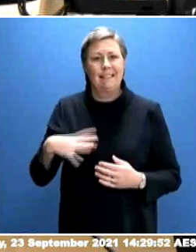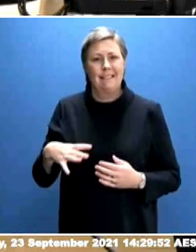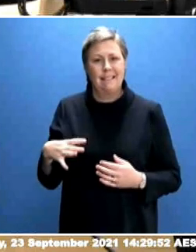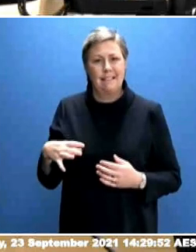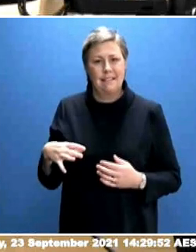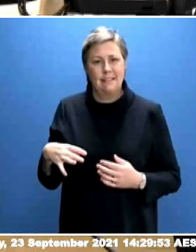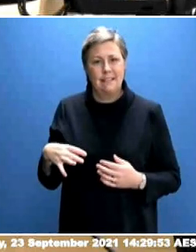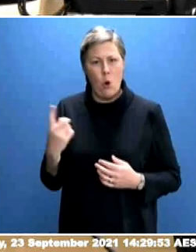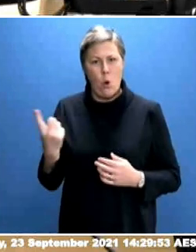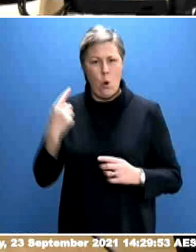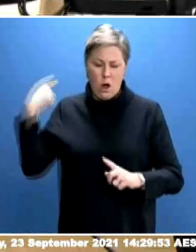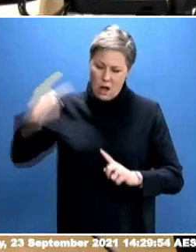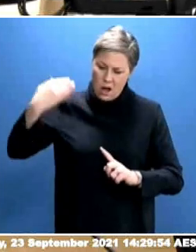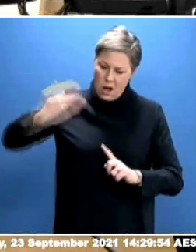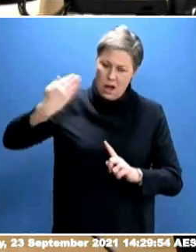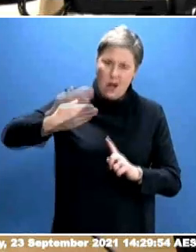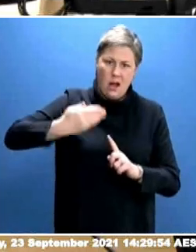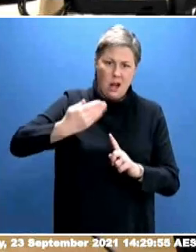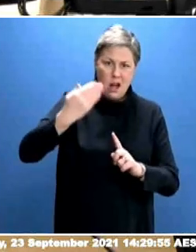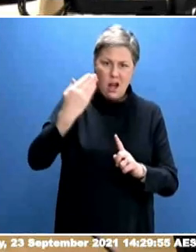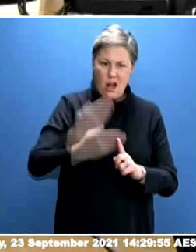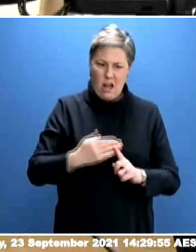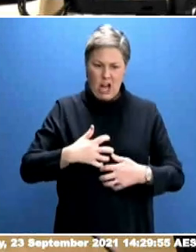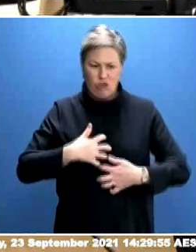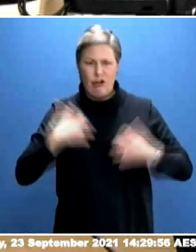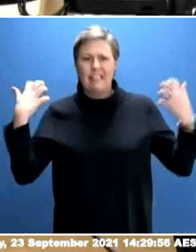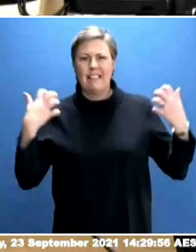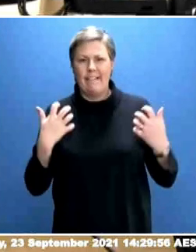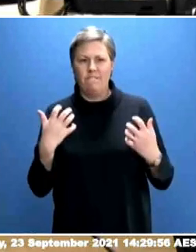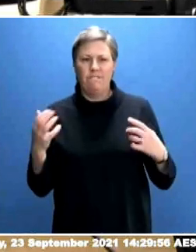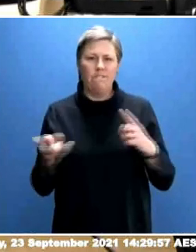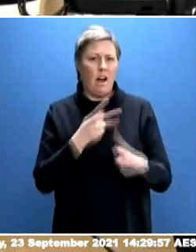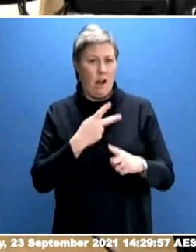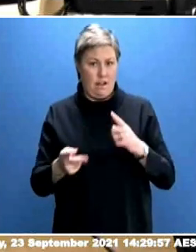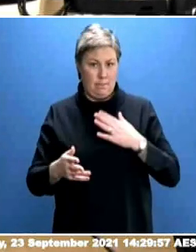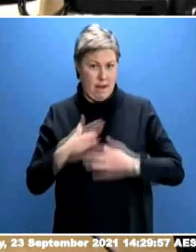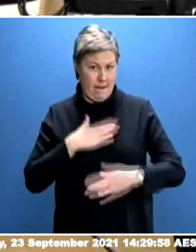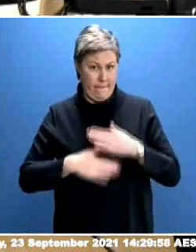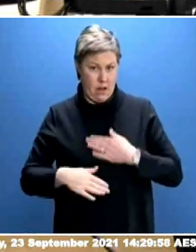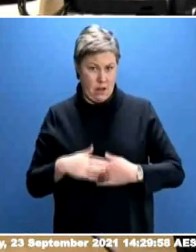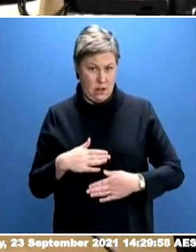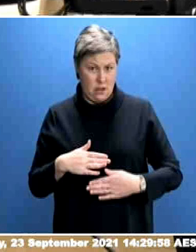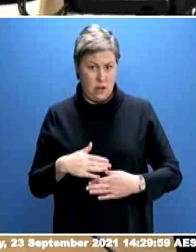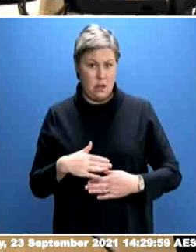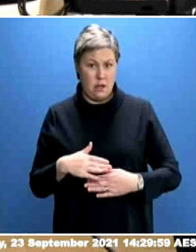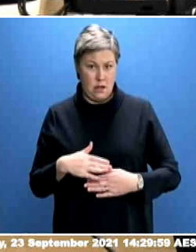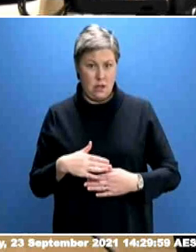pattern of aggressive or high-risk behaviour, which presents a potential